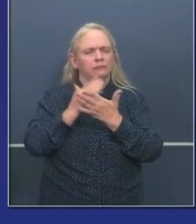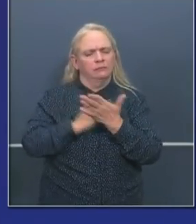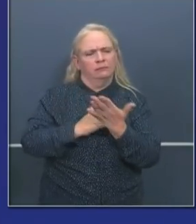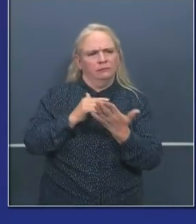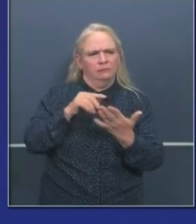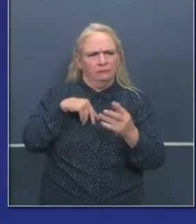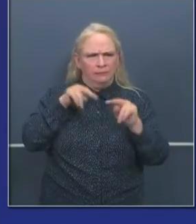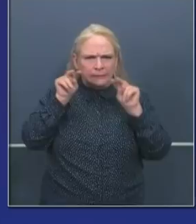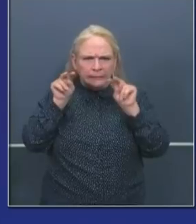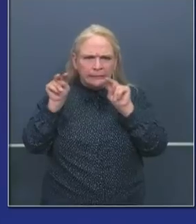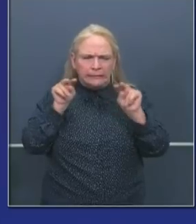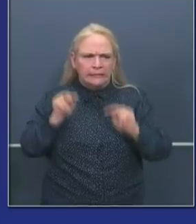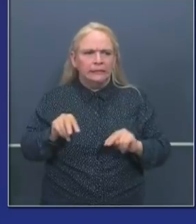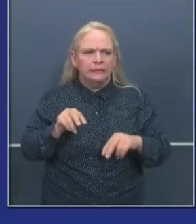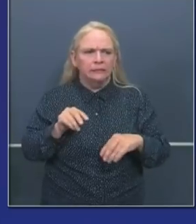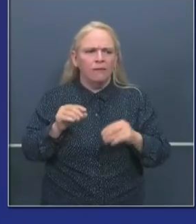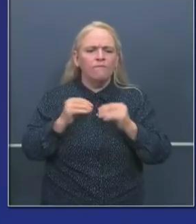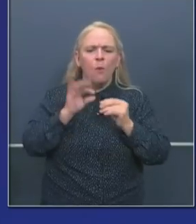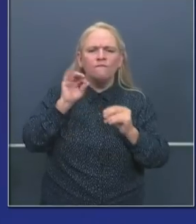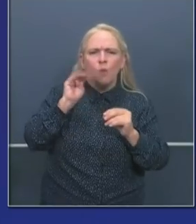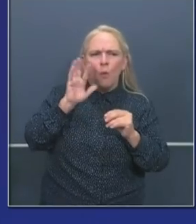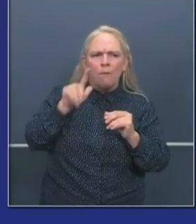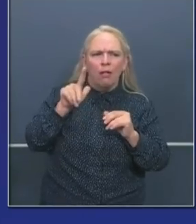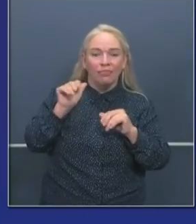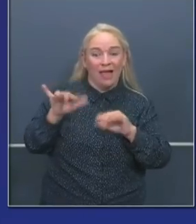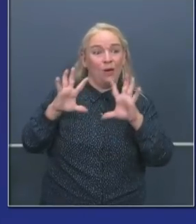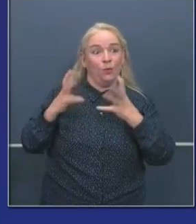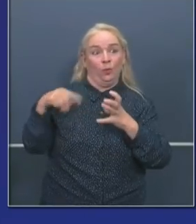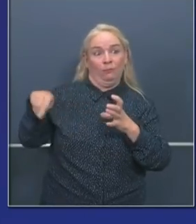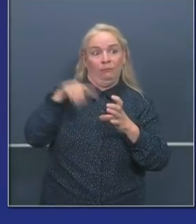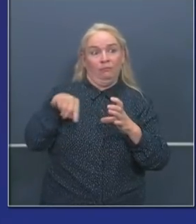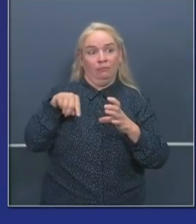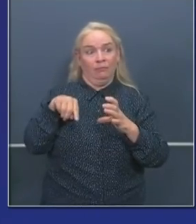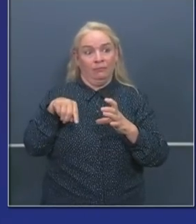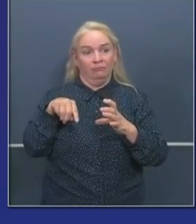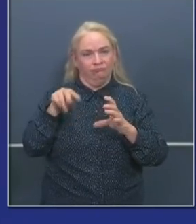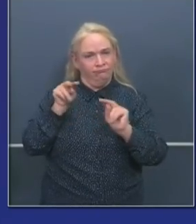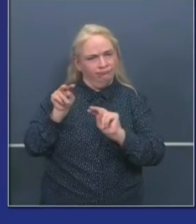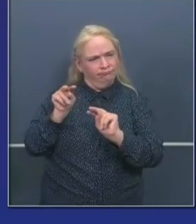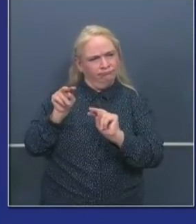THEY'RE ON WHAT WE REFERRED TO LATELY AS A WATCH LIST BUT A